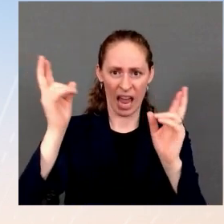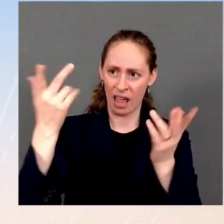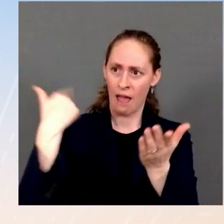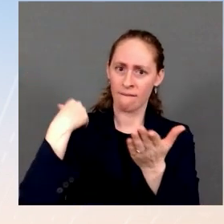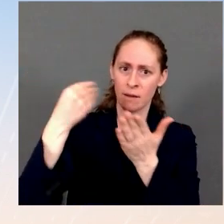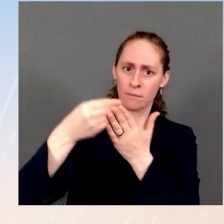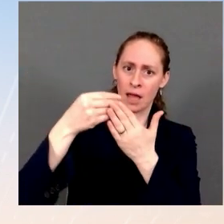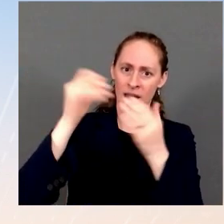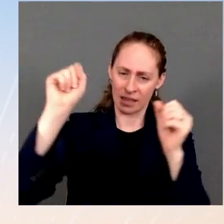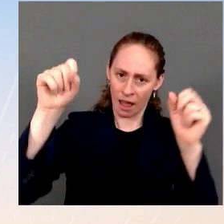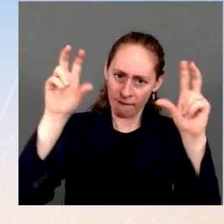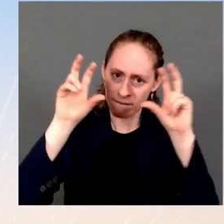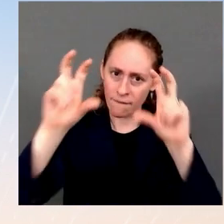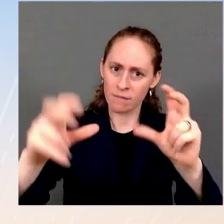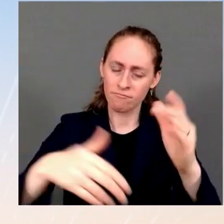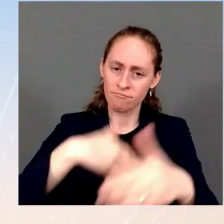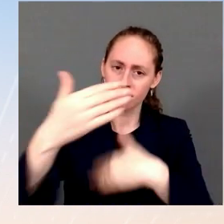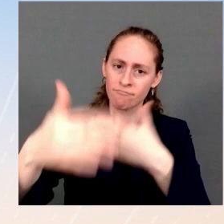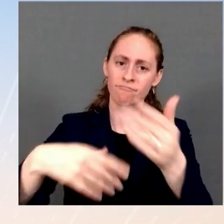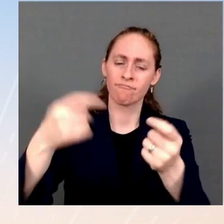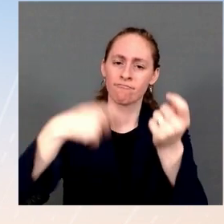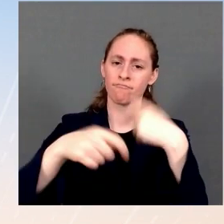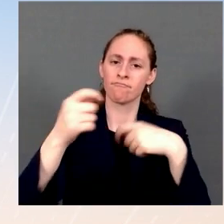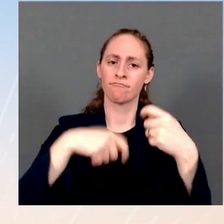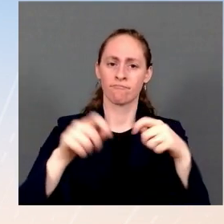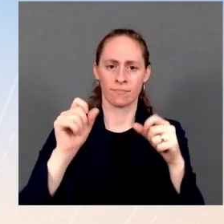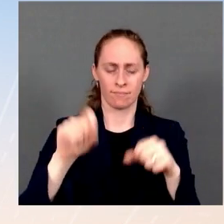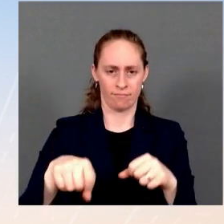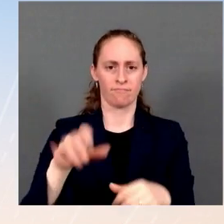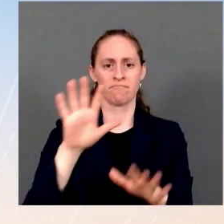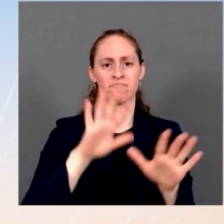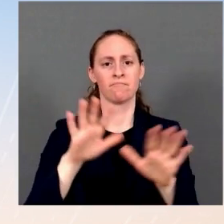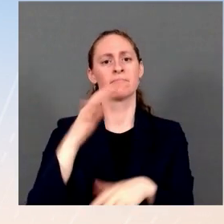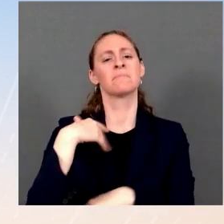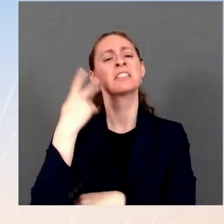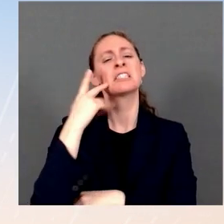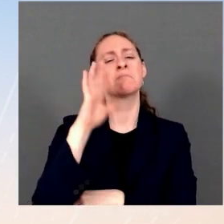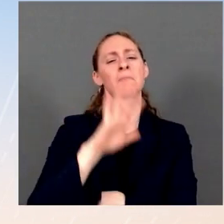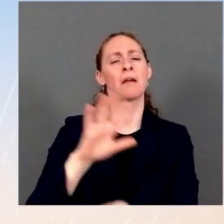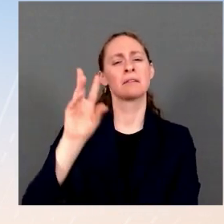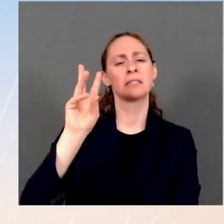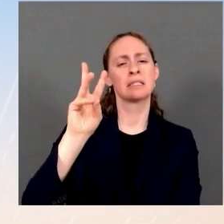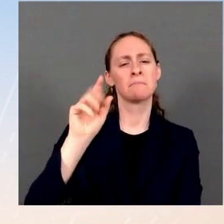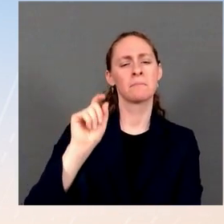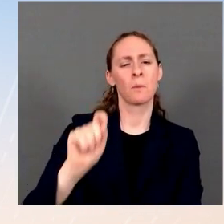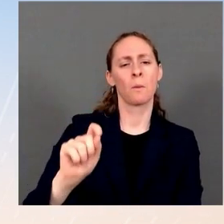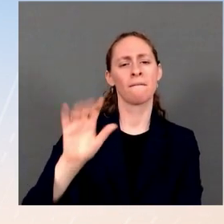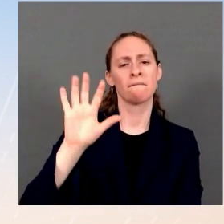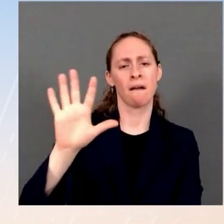that Governor Wolf helped unlock so that Erie can get after some of the lead gooseneck issues